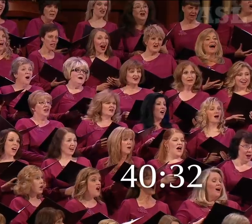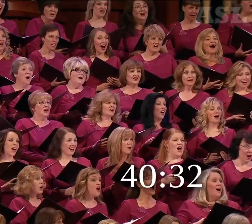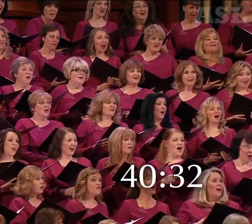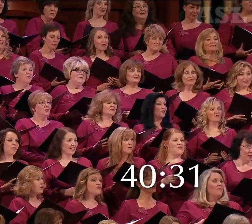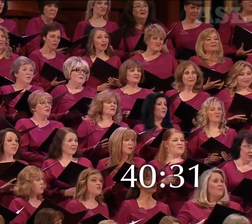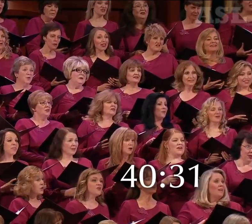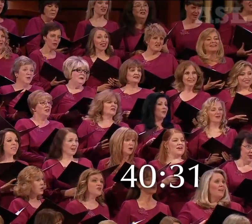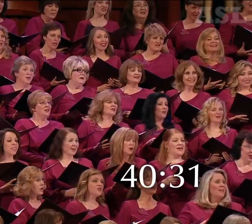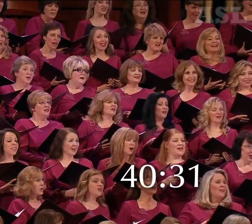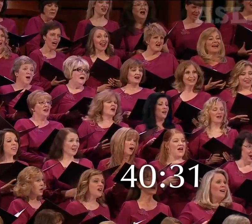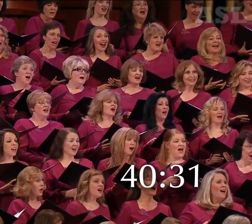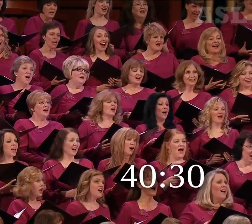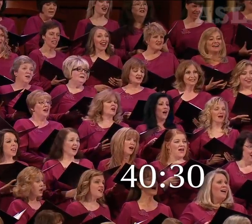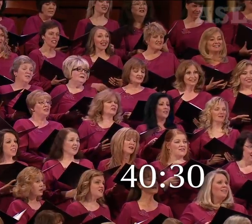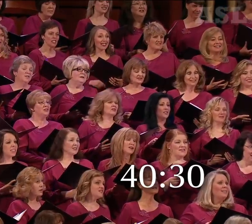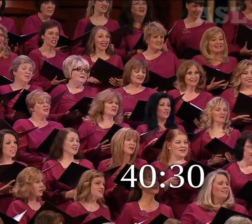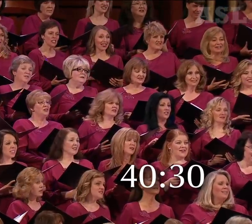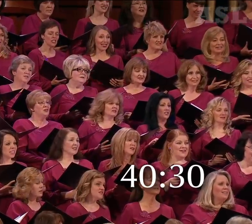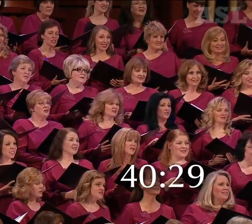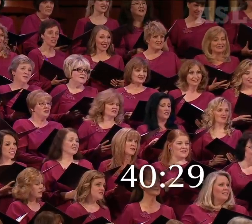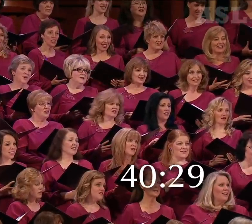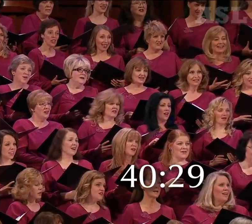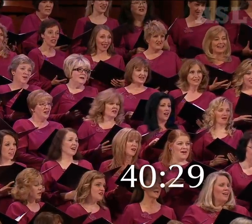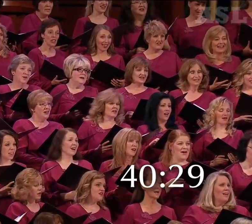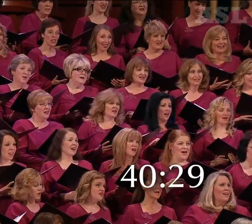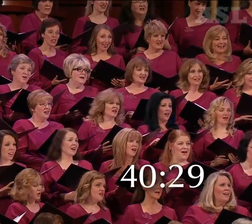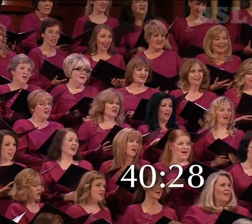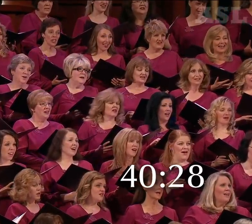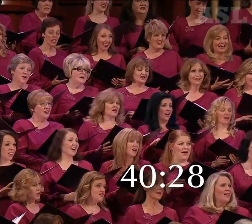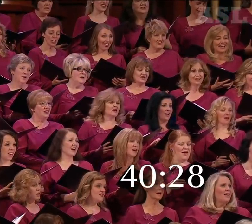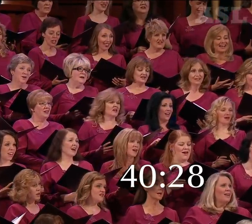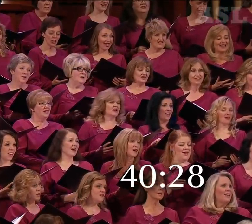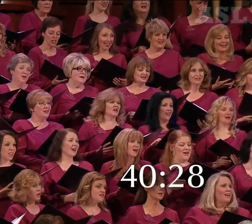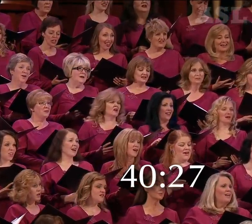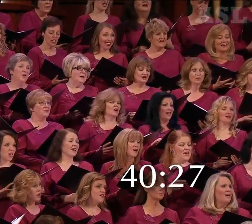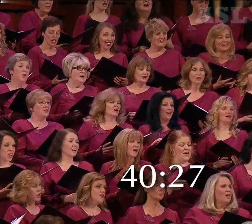THIS IS THE ENGLISH